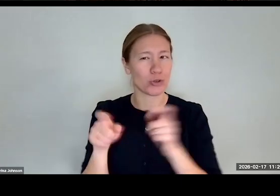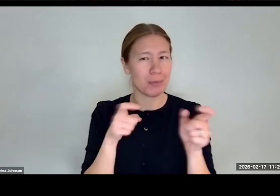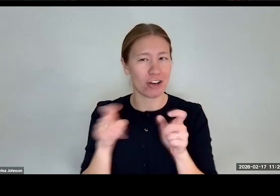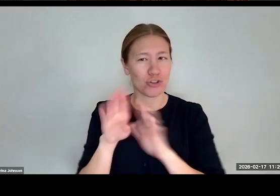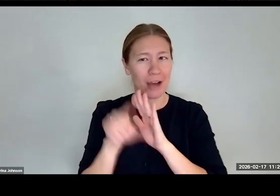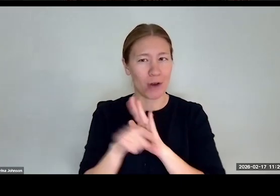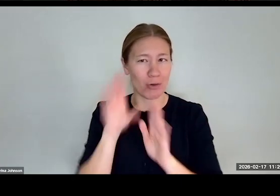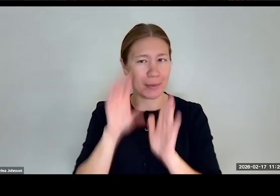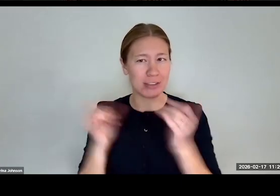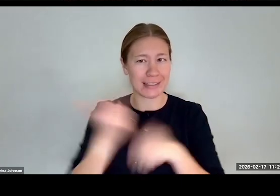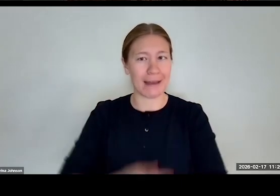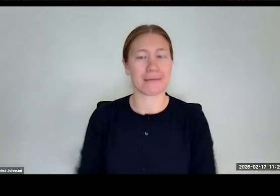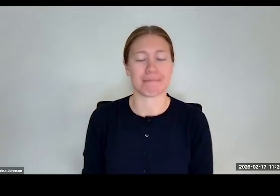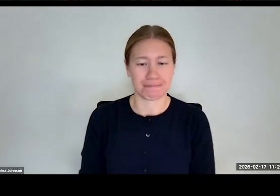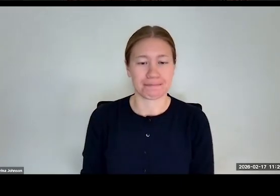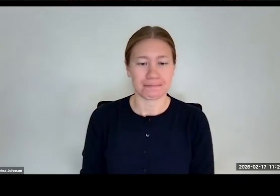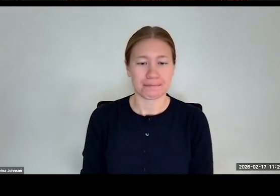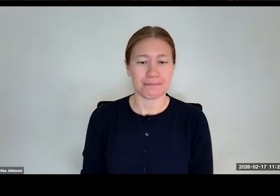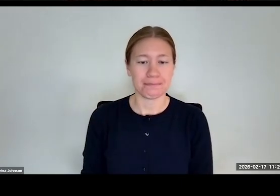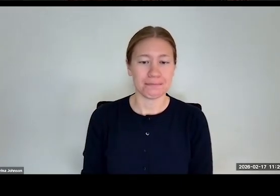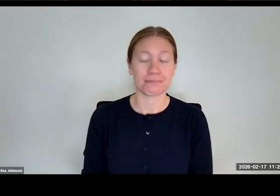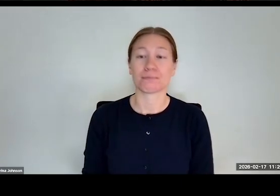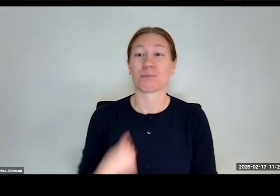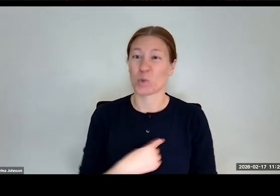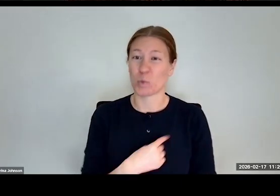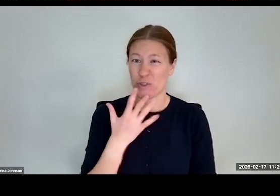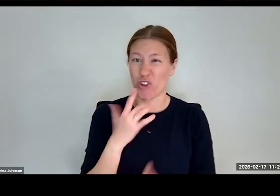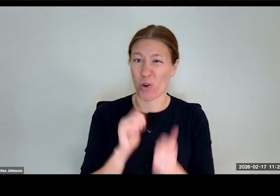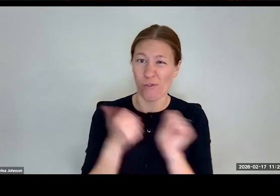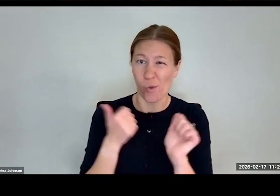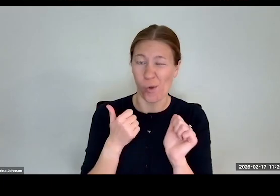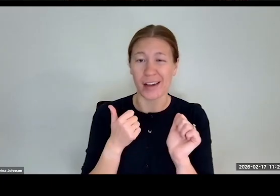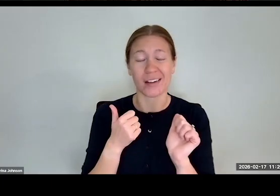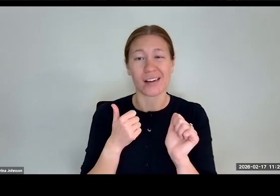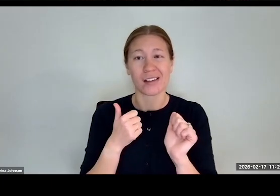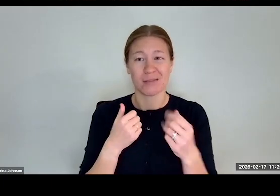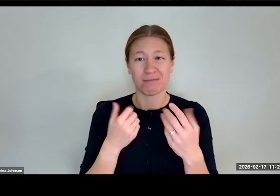in anything that we're making. We want to avoid things that flicker in. Flash gifs often flicker in flash.